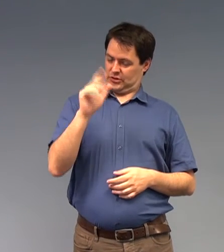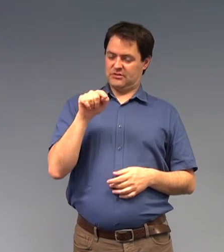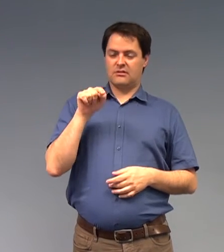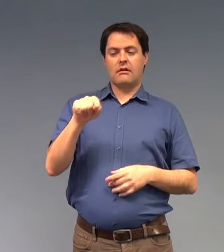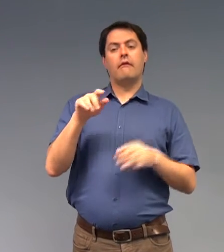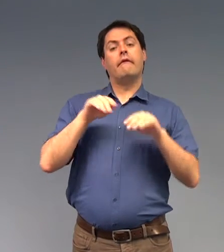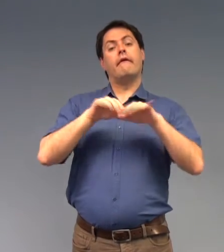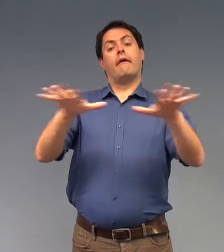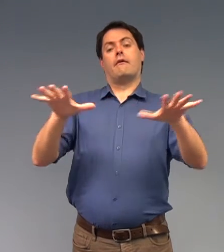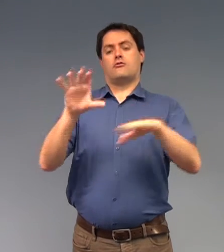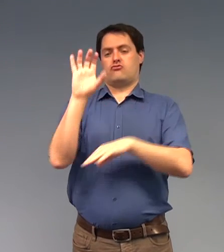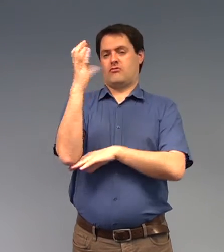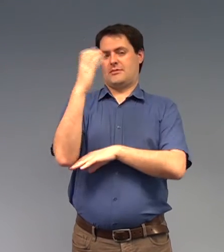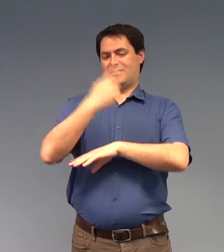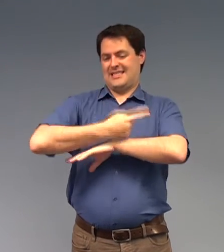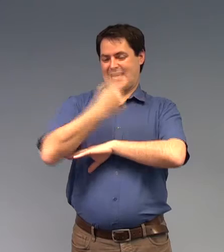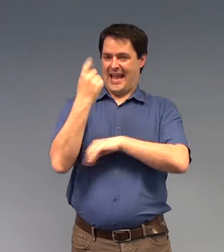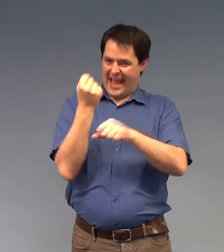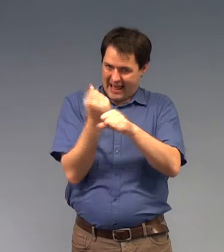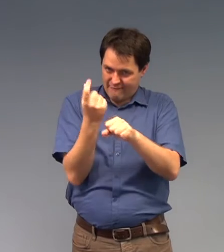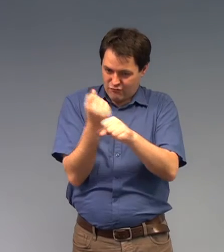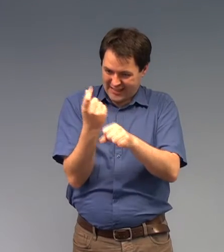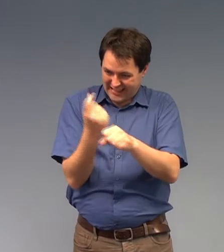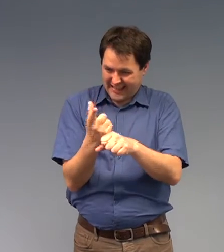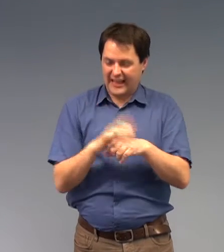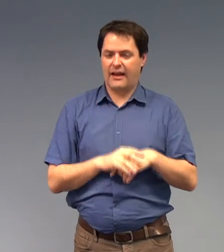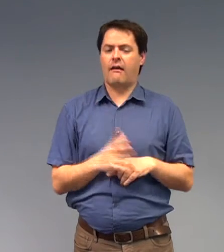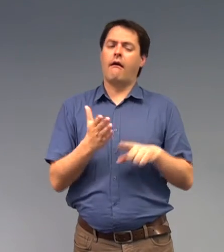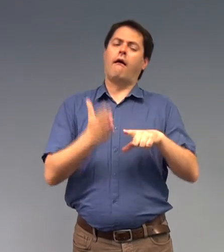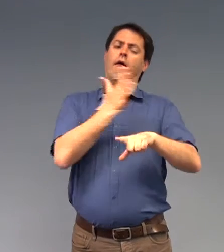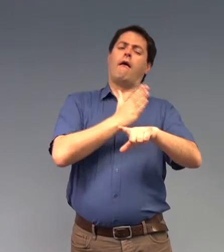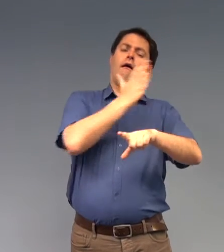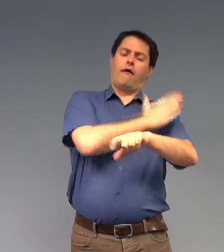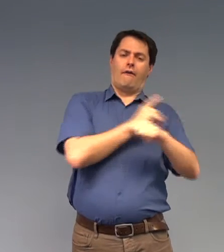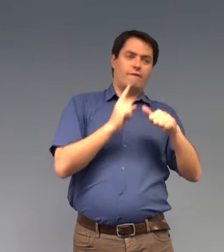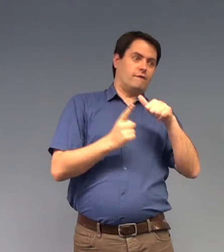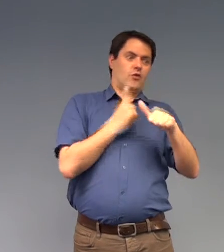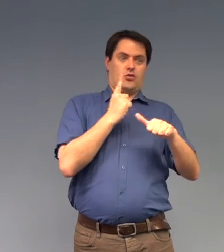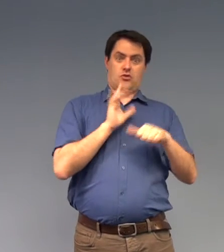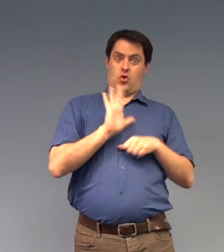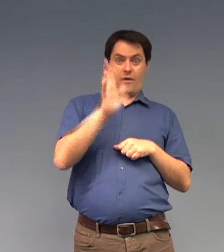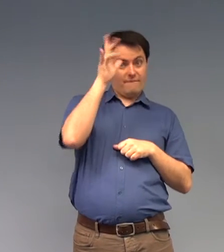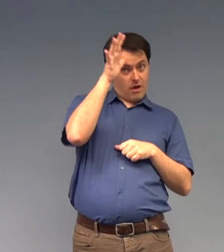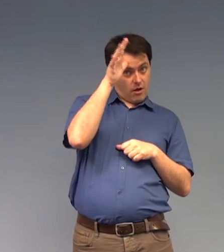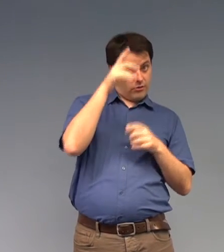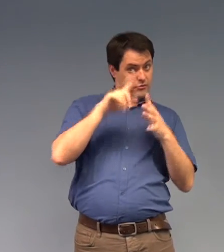So, I'm going to give you the example of the Queen's speech, which is broadcast every year.